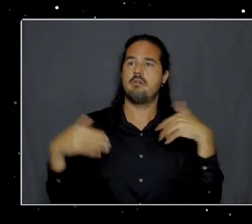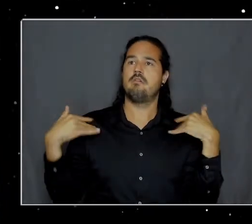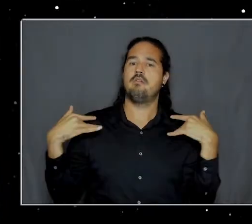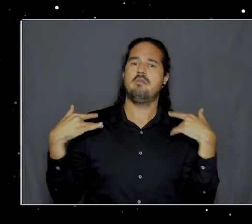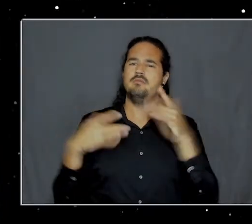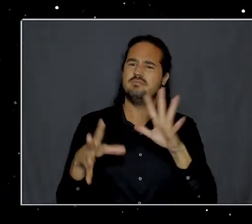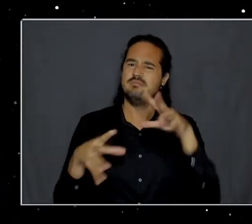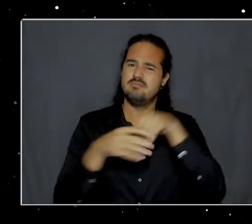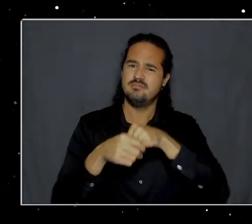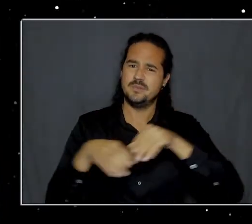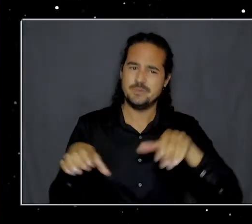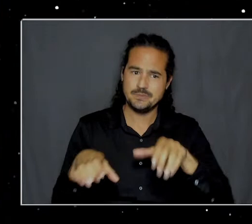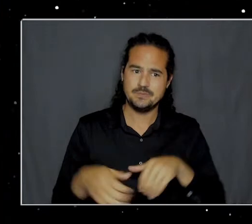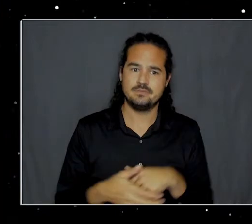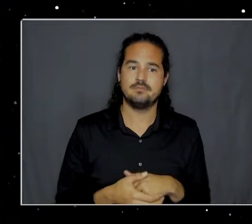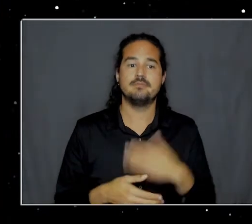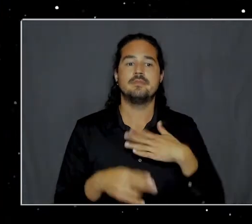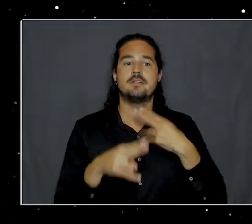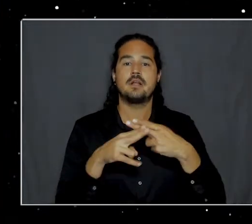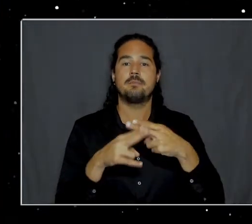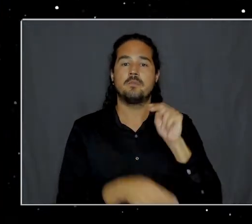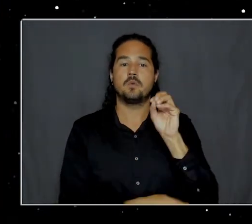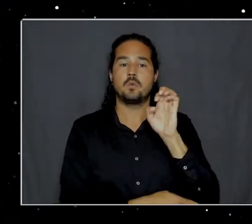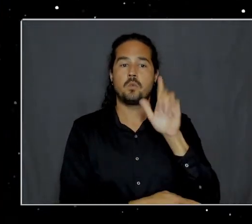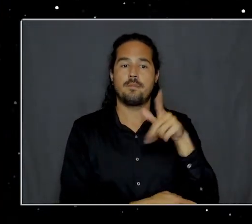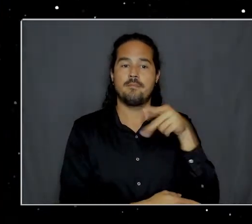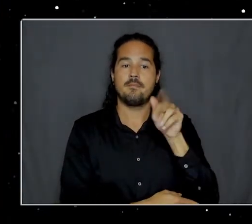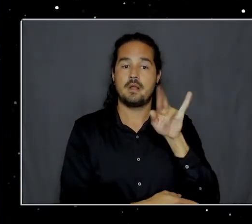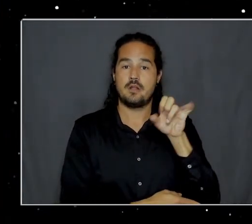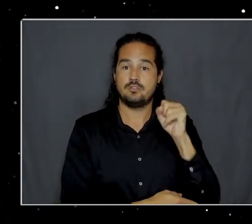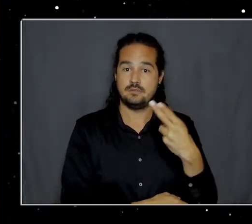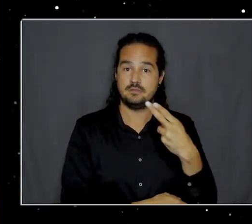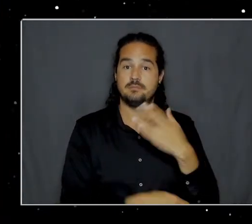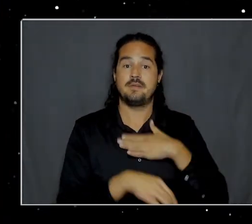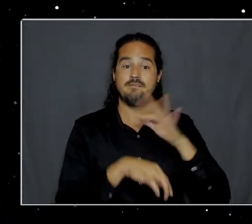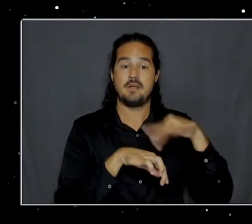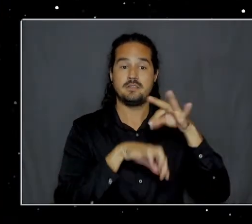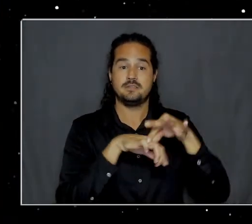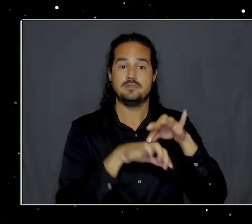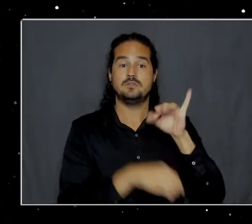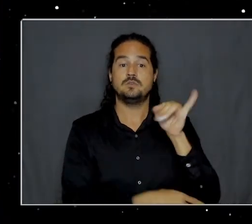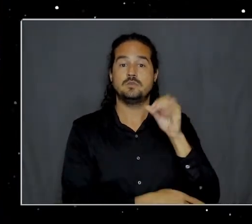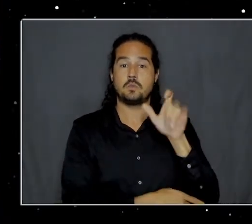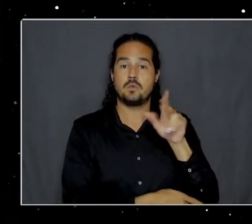ACCOUNTABILITY, SPEAKING IN SUPPORT OF SB 5051. I AM THE COUSIN OF IOSIA